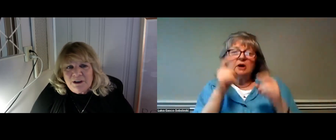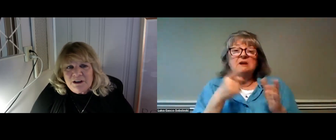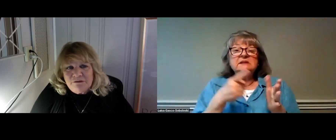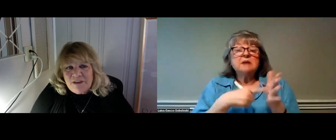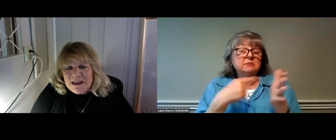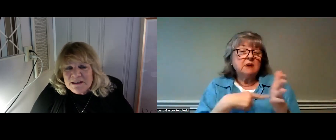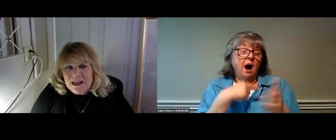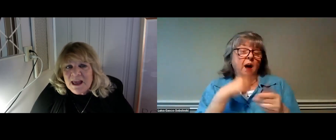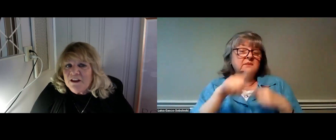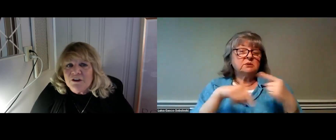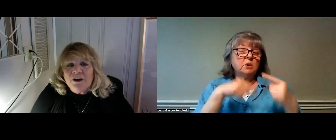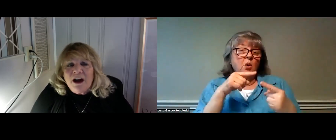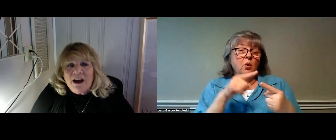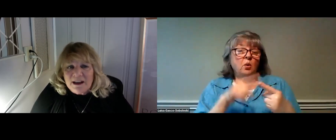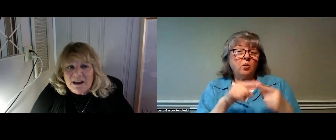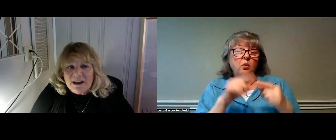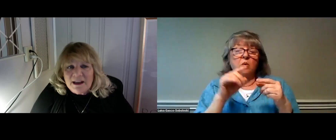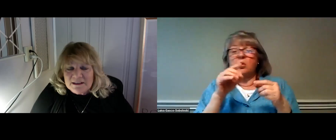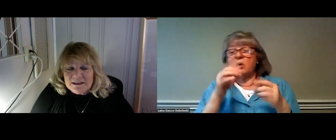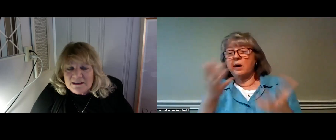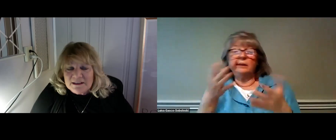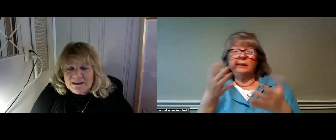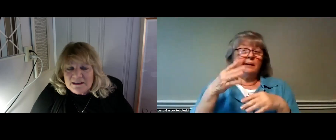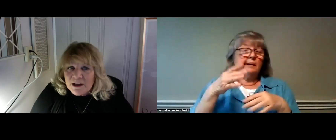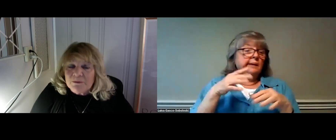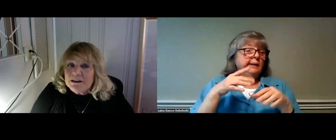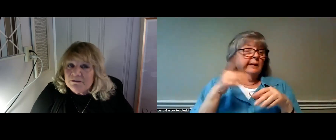are going to look at your face and your eyes and they're going to try to read